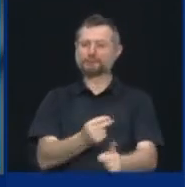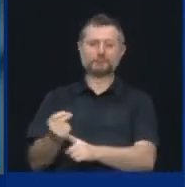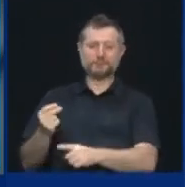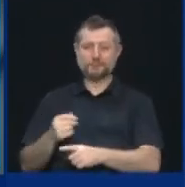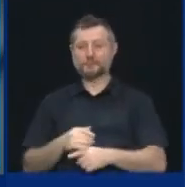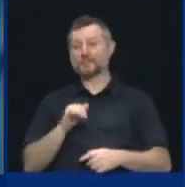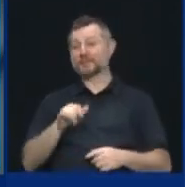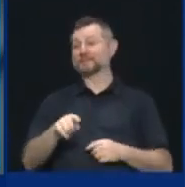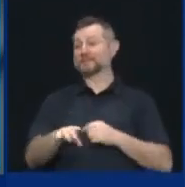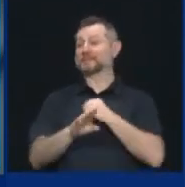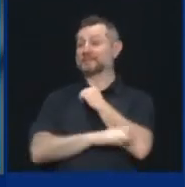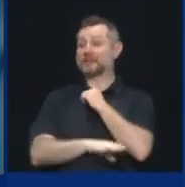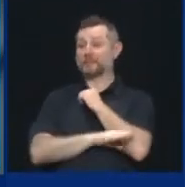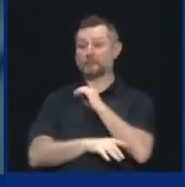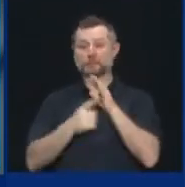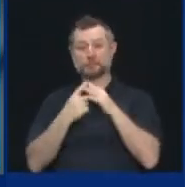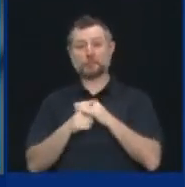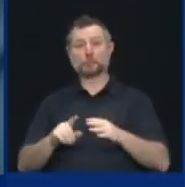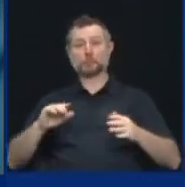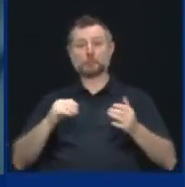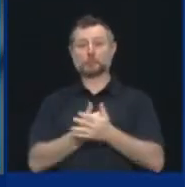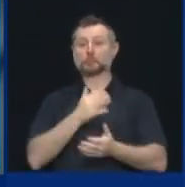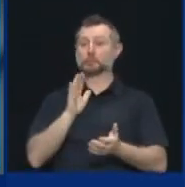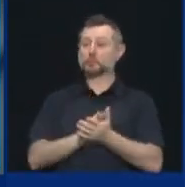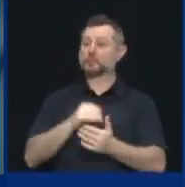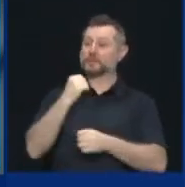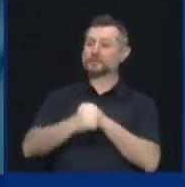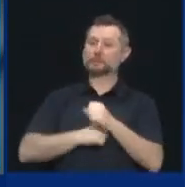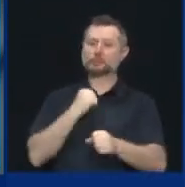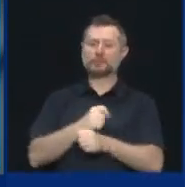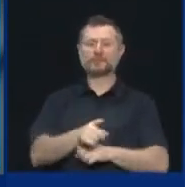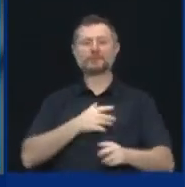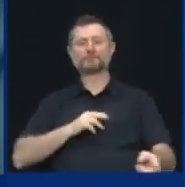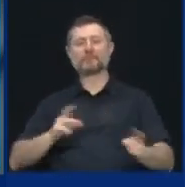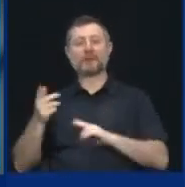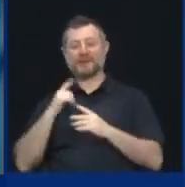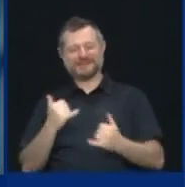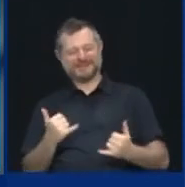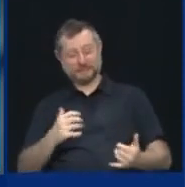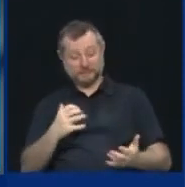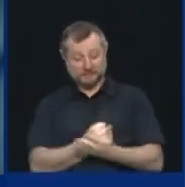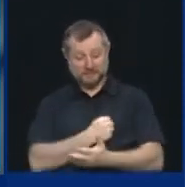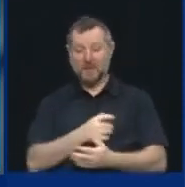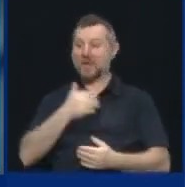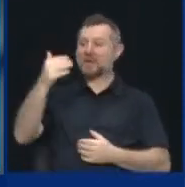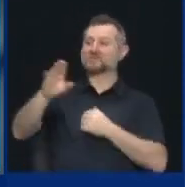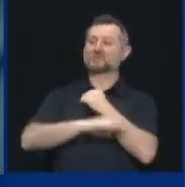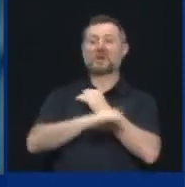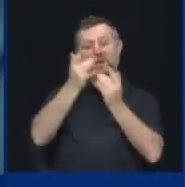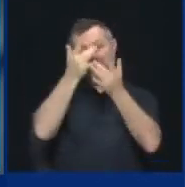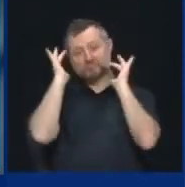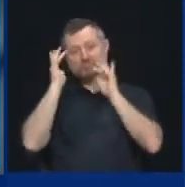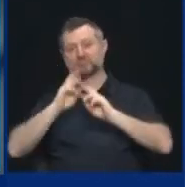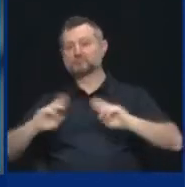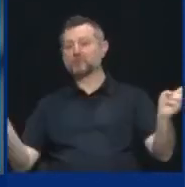YOU HAVE THEM WRITE OUT THE BUILDING AND YOU WANT TO START THE NEW SCHOOL YEAR IN SEPTEMBER WITH A CLEAN SLATE. GET THEM VACCINATED NOW.